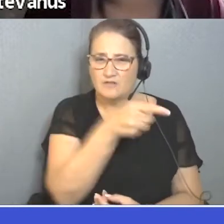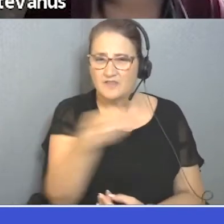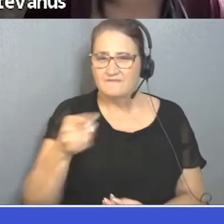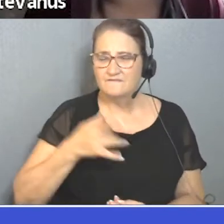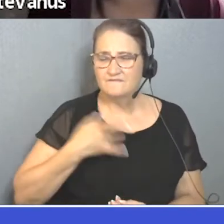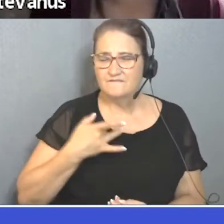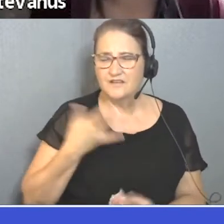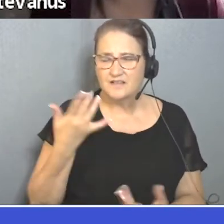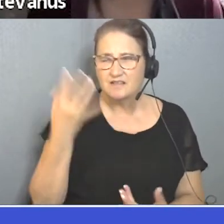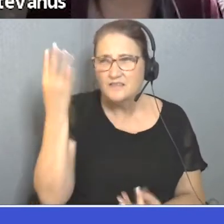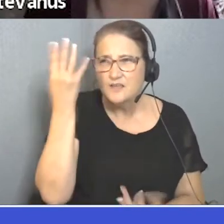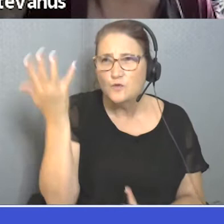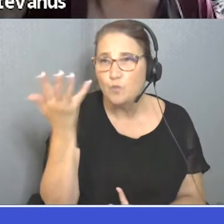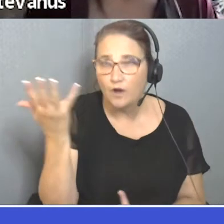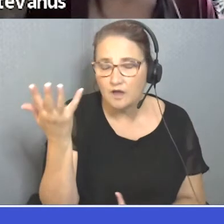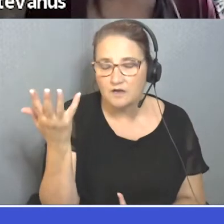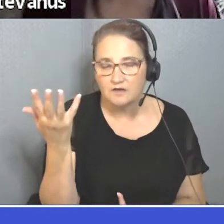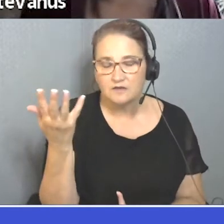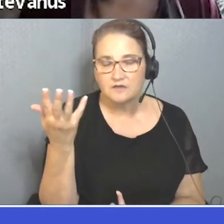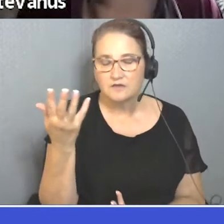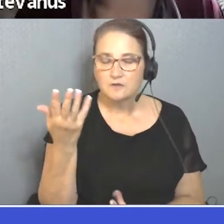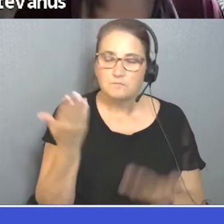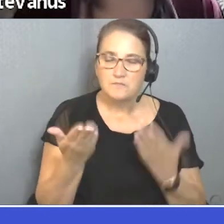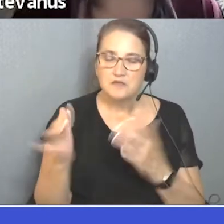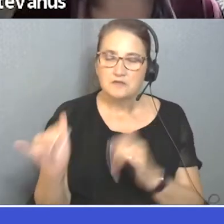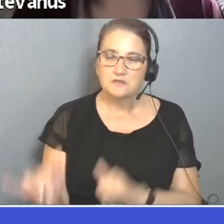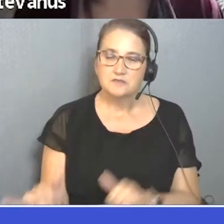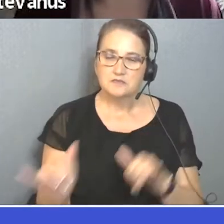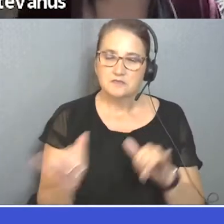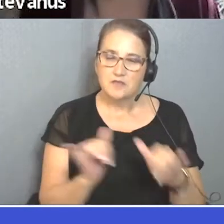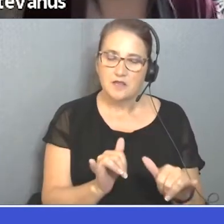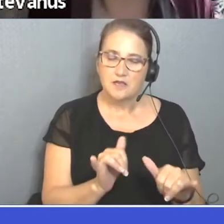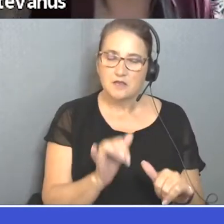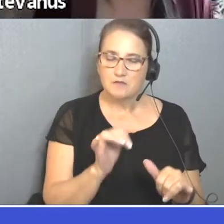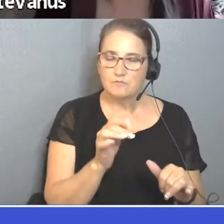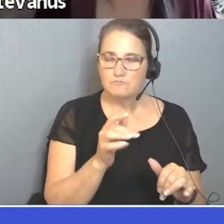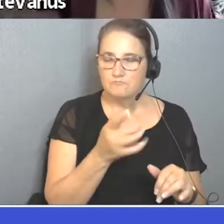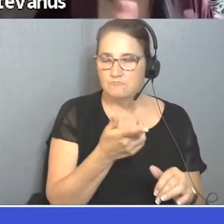So this could be similar to what they might be saying.